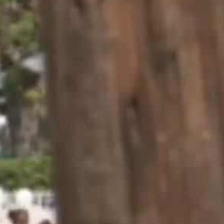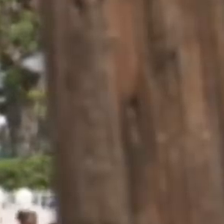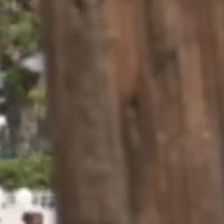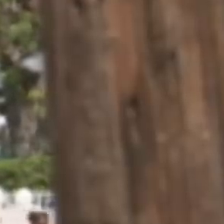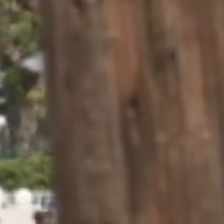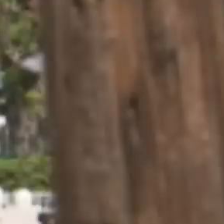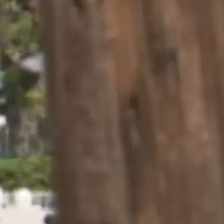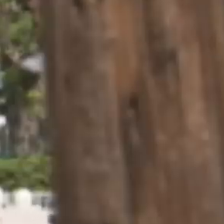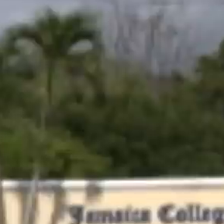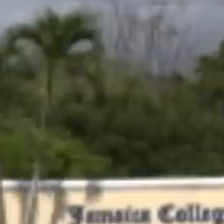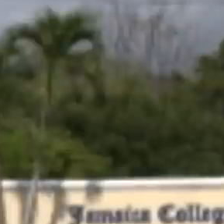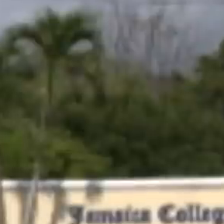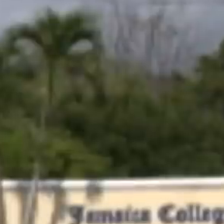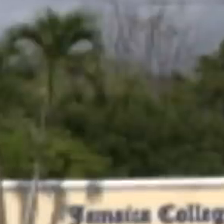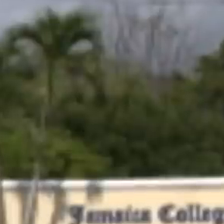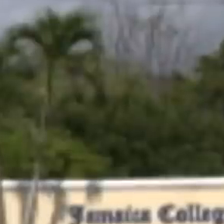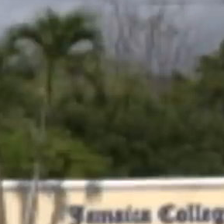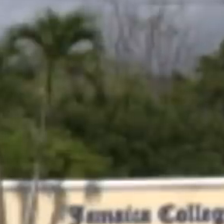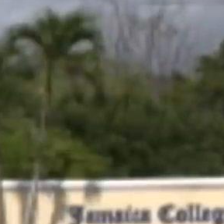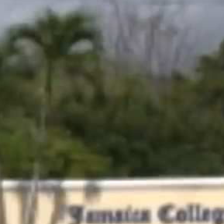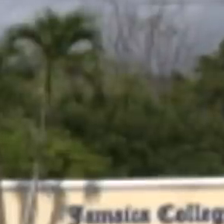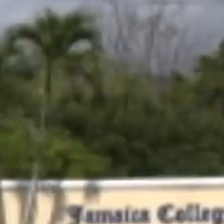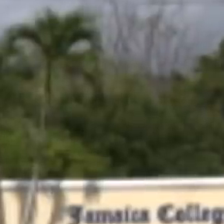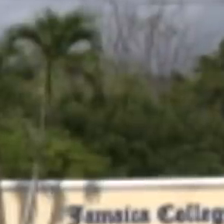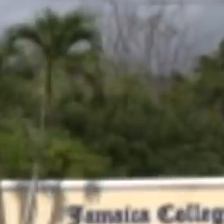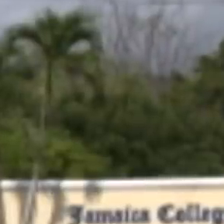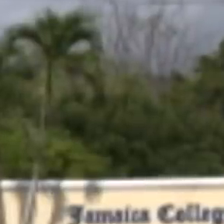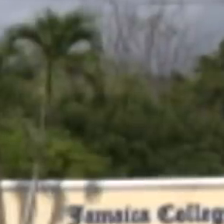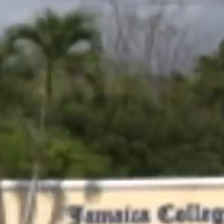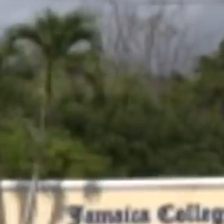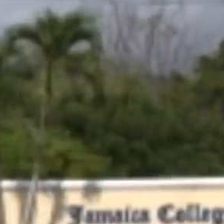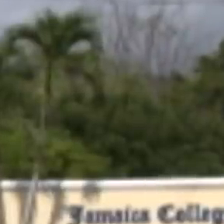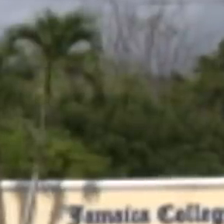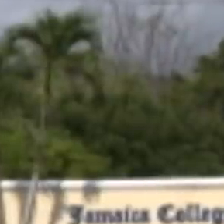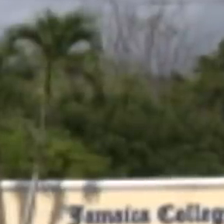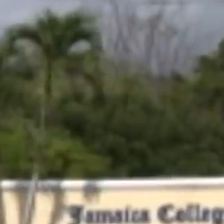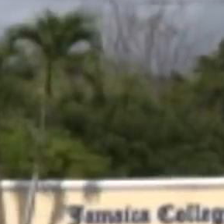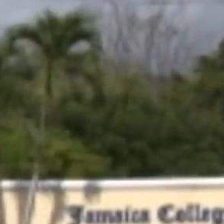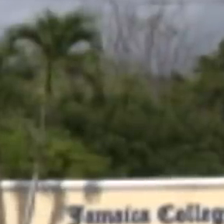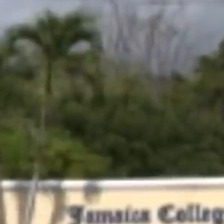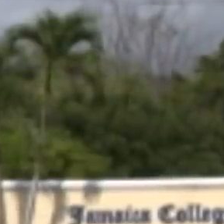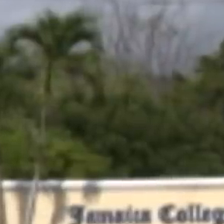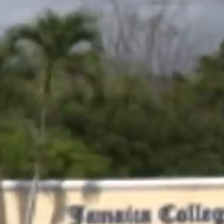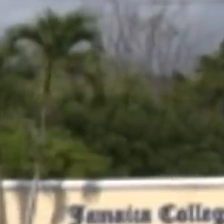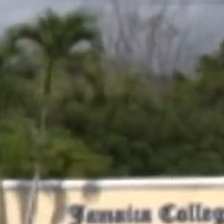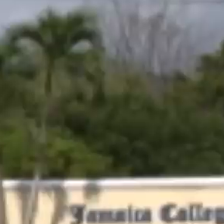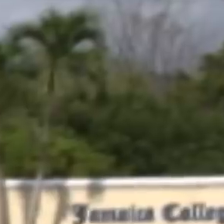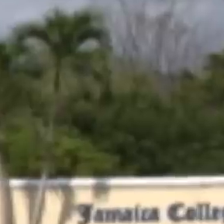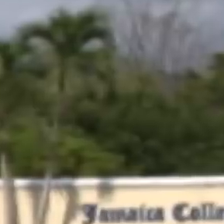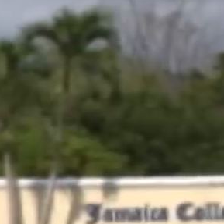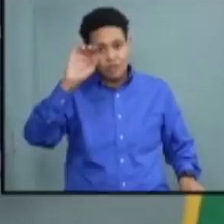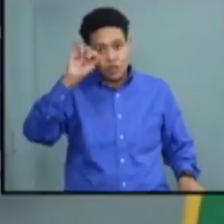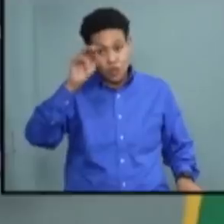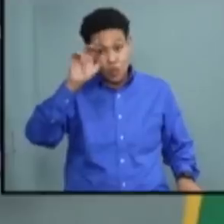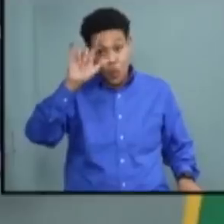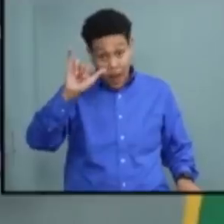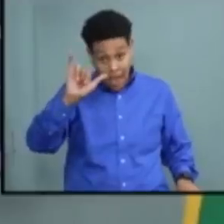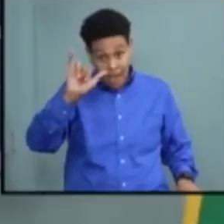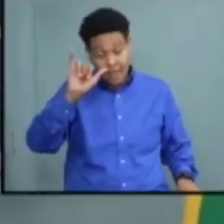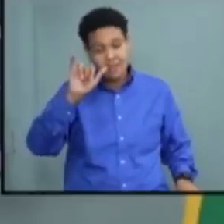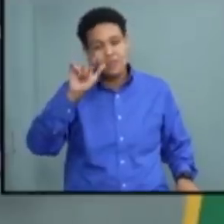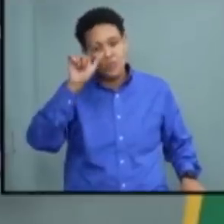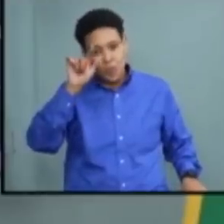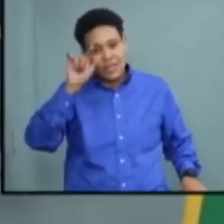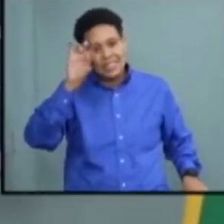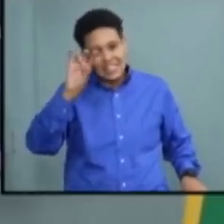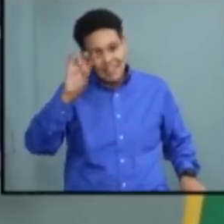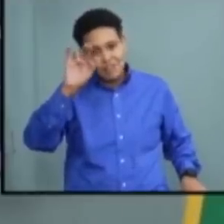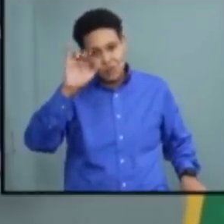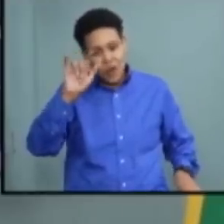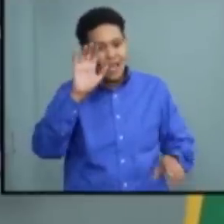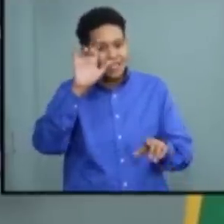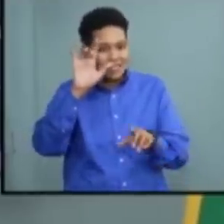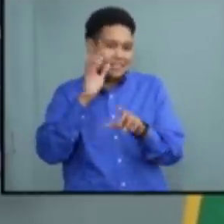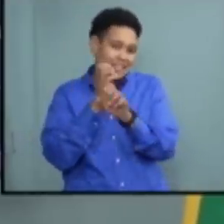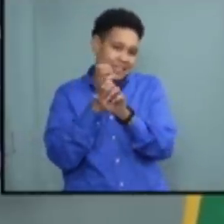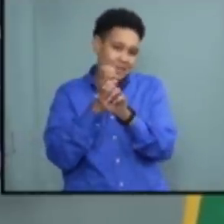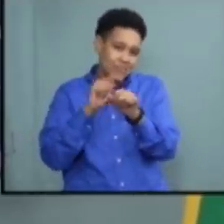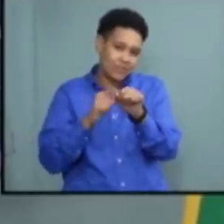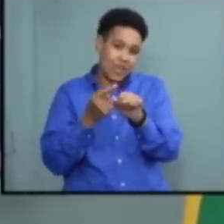education Carlson will give an update on Monday the question of social distance